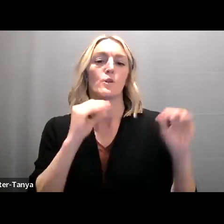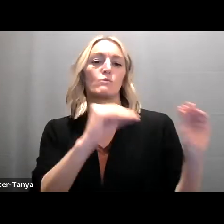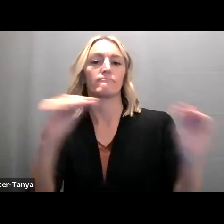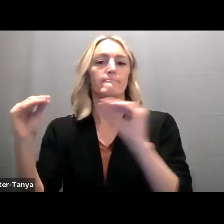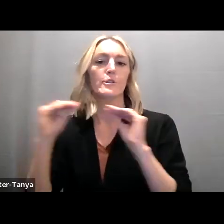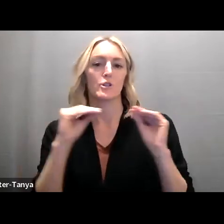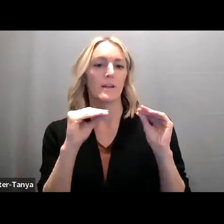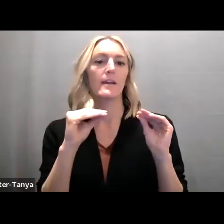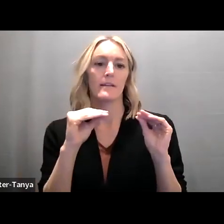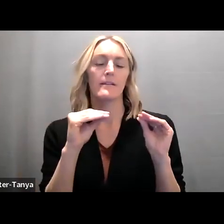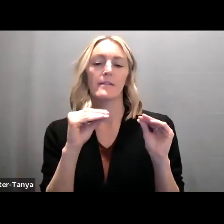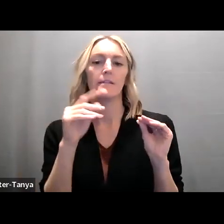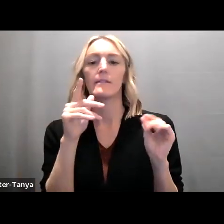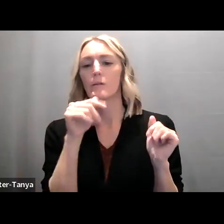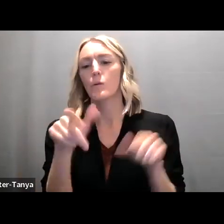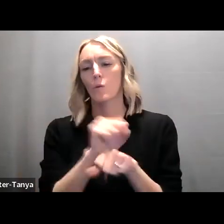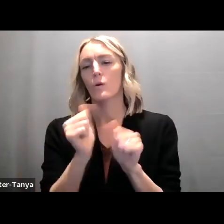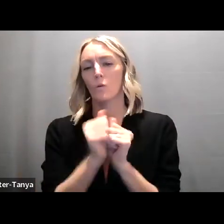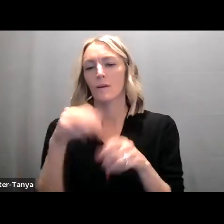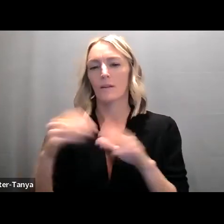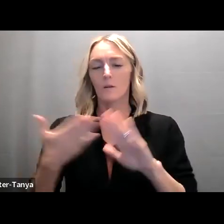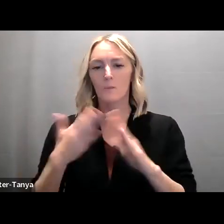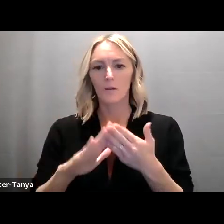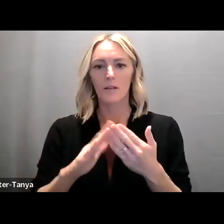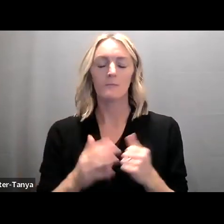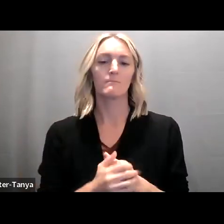that you're interfacing with in the community.